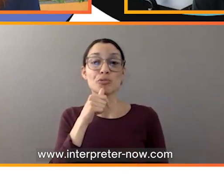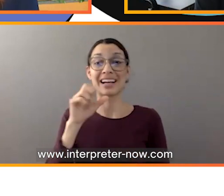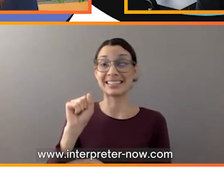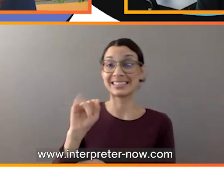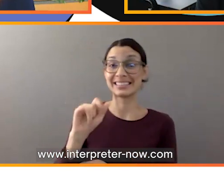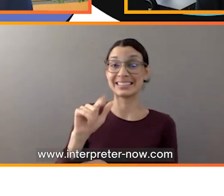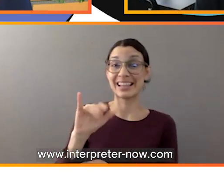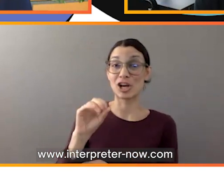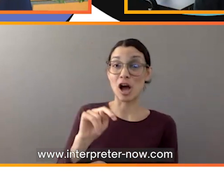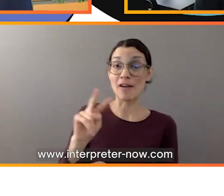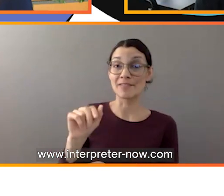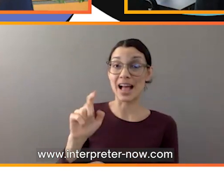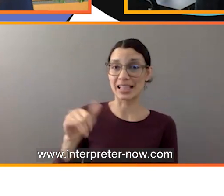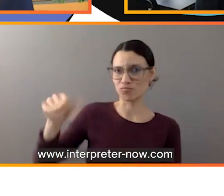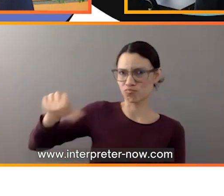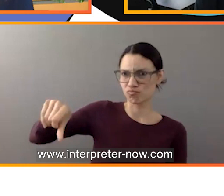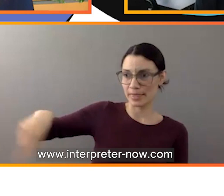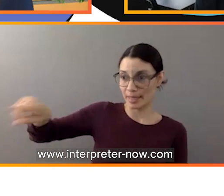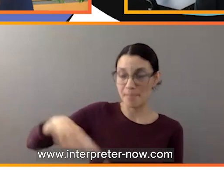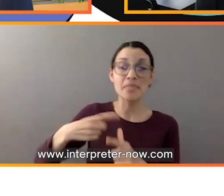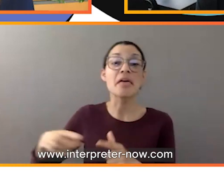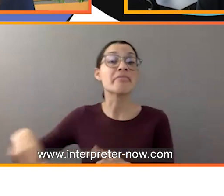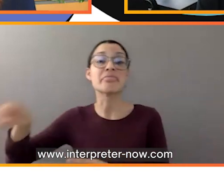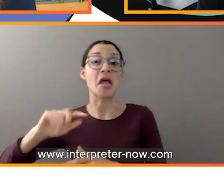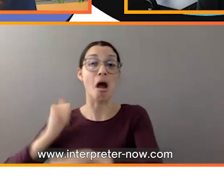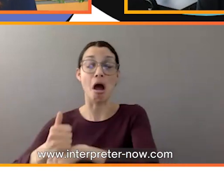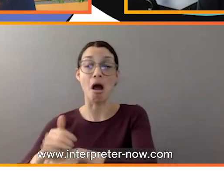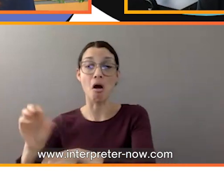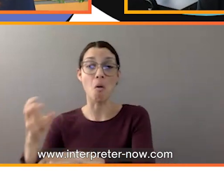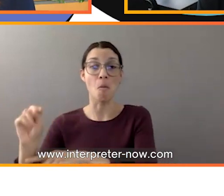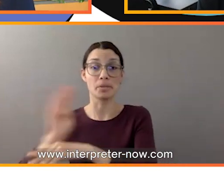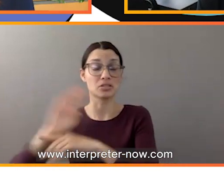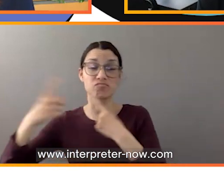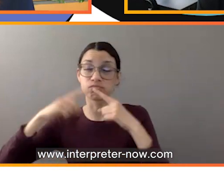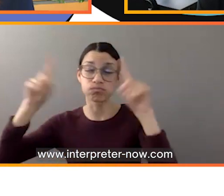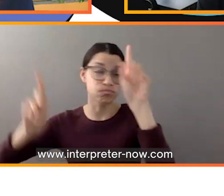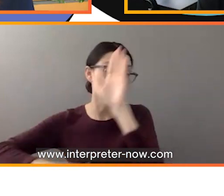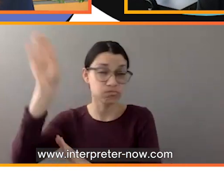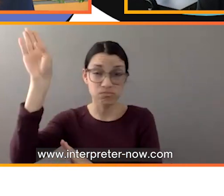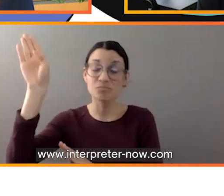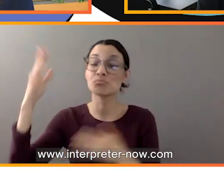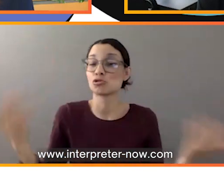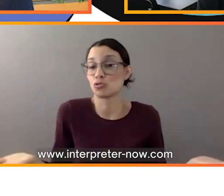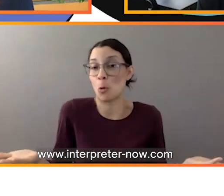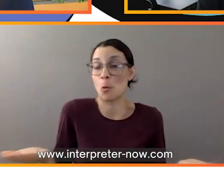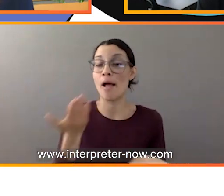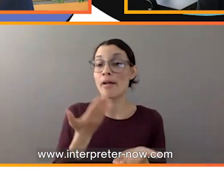I think, in several different times along this conversation, we've talked about the